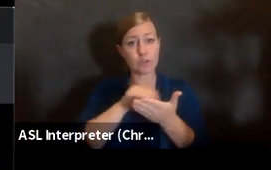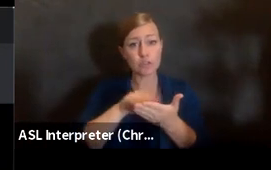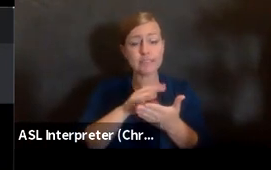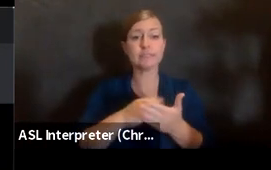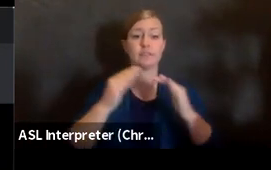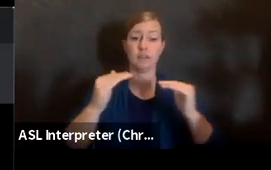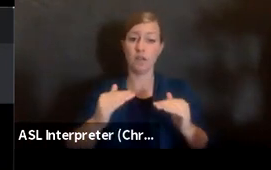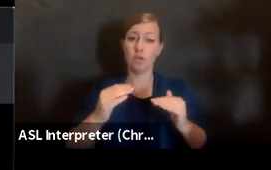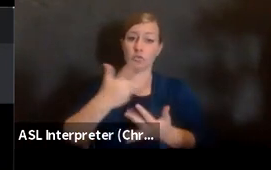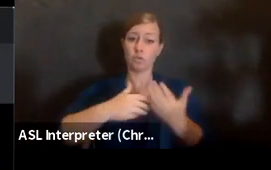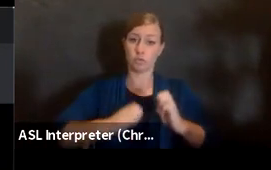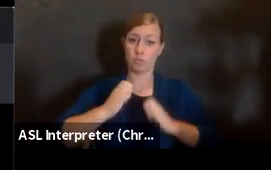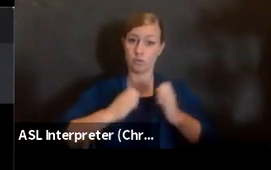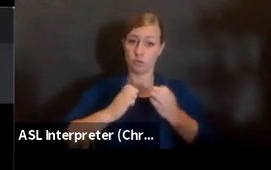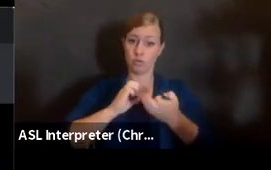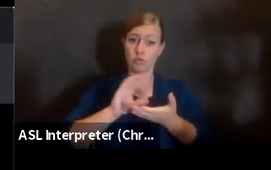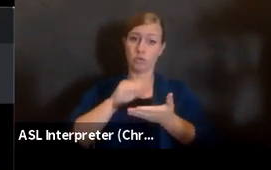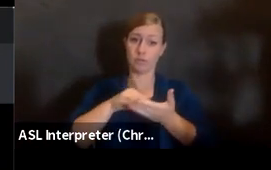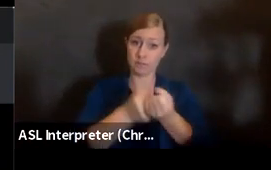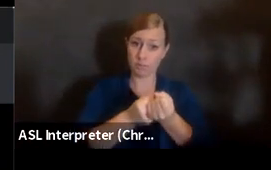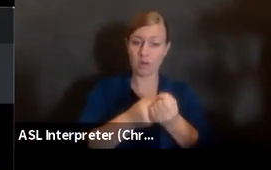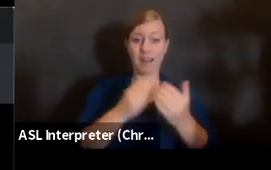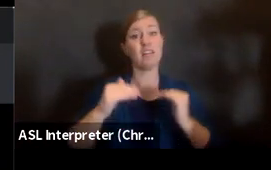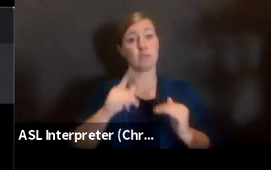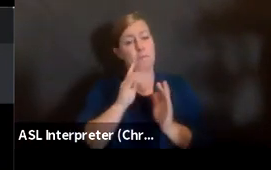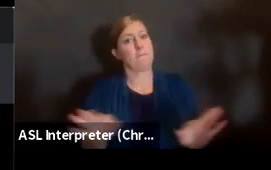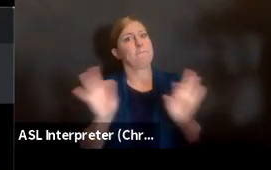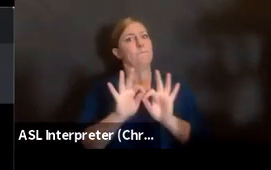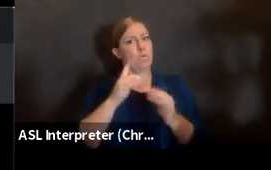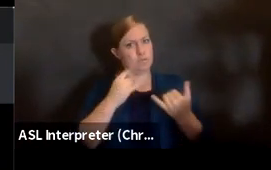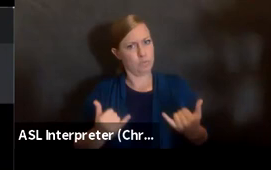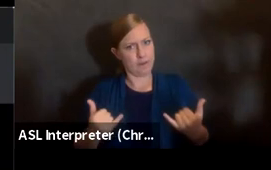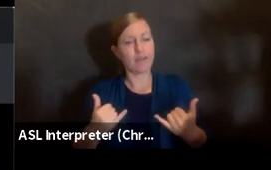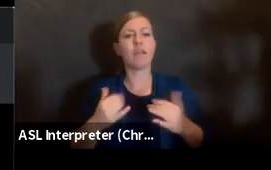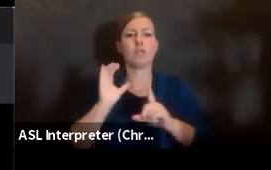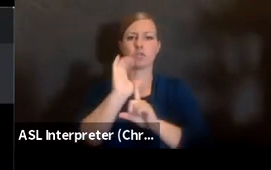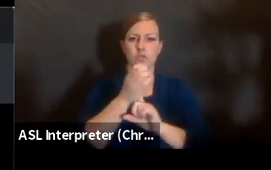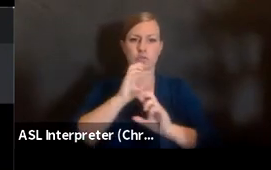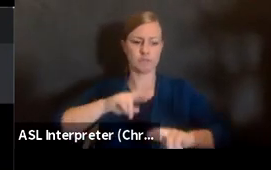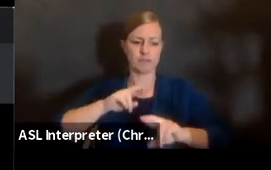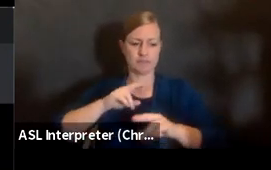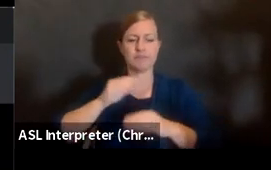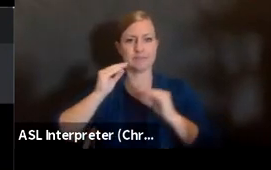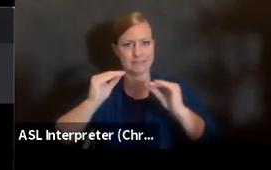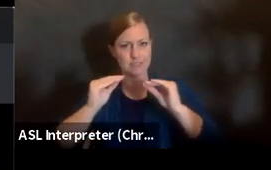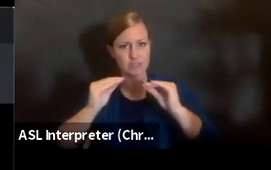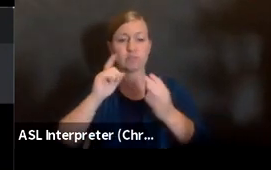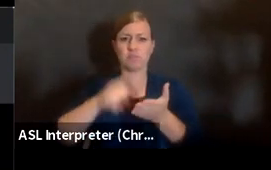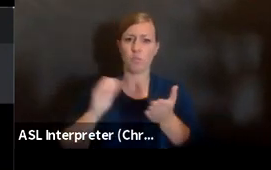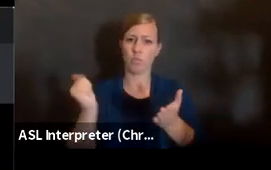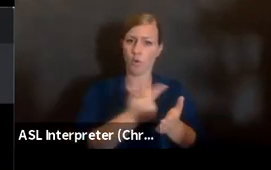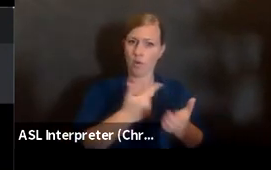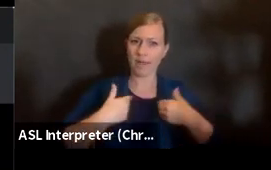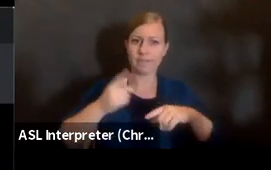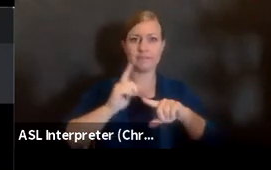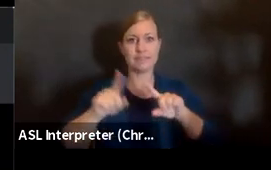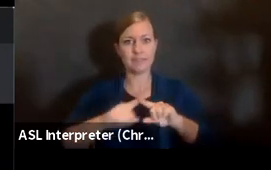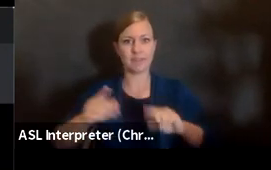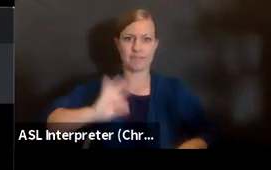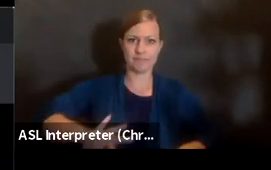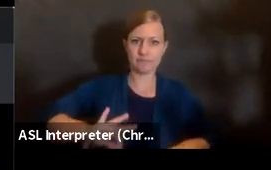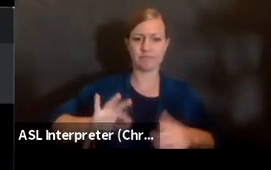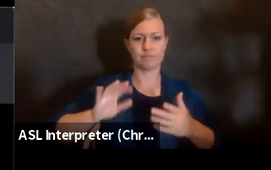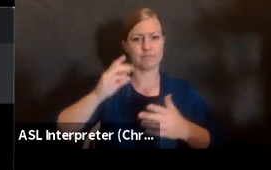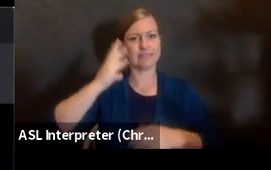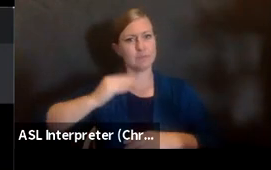Jeff Crawford: and very important for our world today, culturally responsive teaching. Realizing that we all have a wealth of knowledge and experiences and perspectives that are valued and important for the rest of us to know and learn.